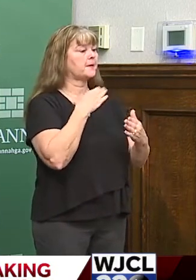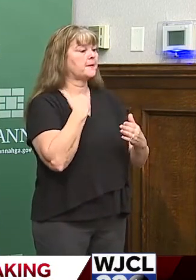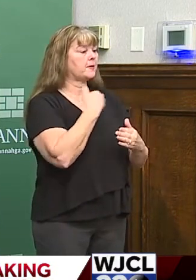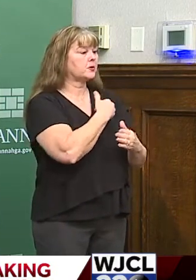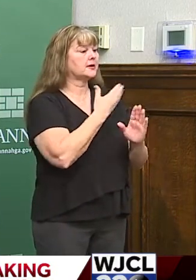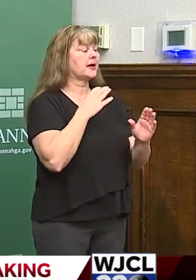OF OUR CITY.